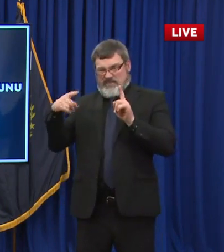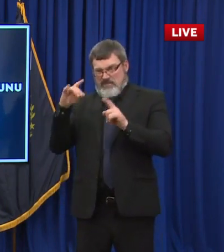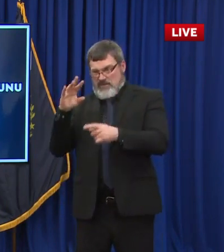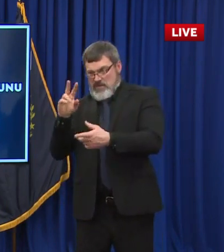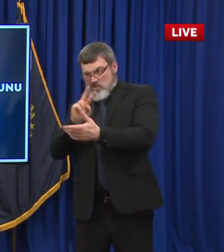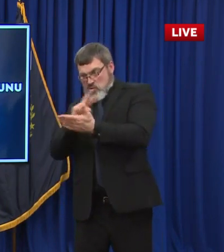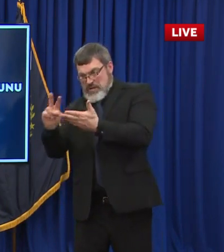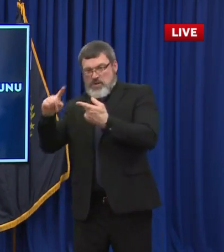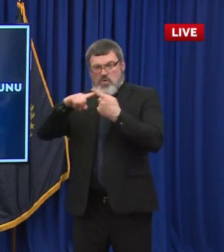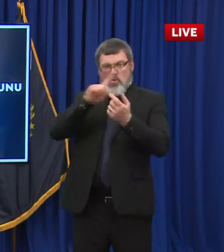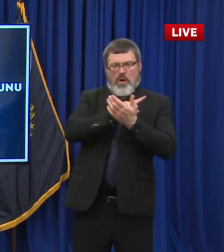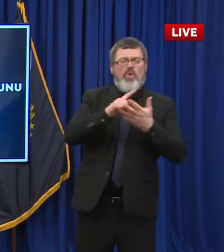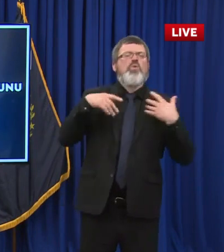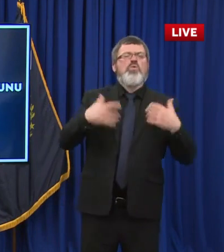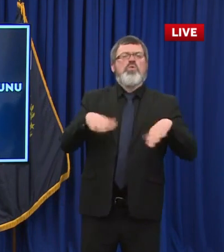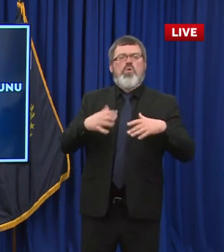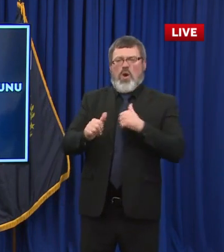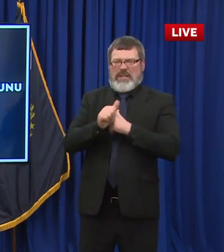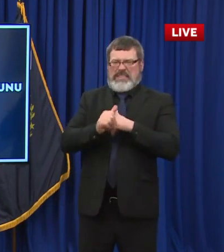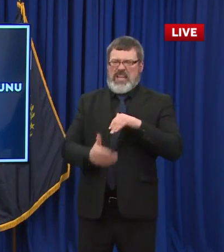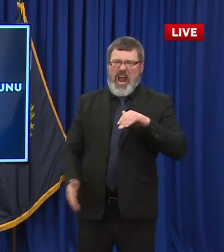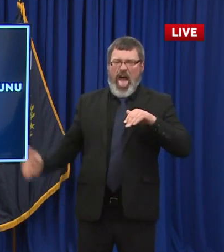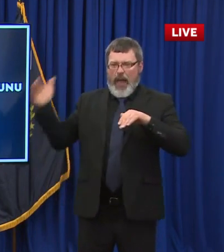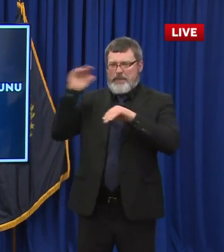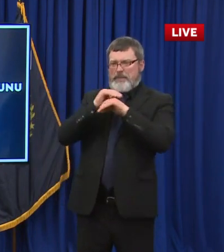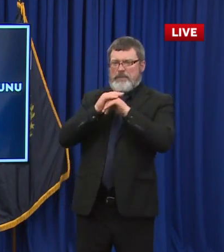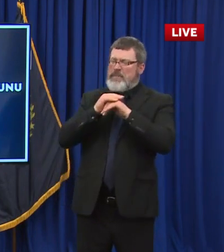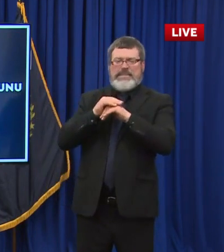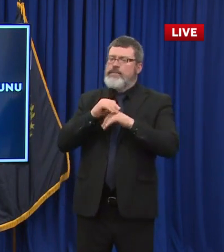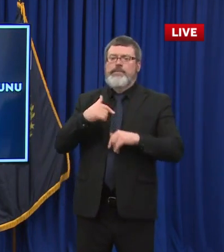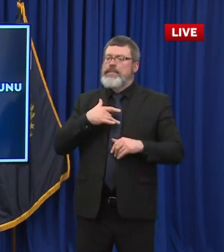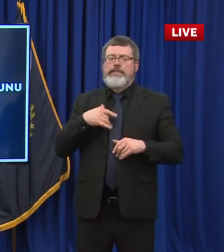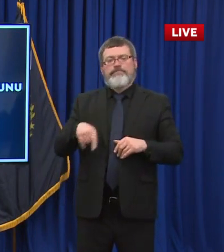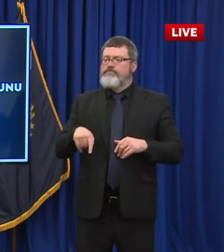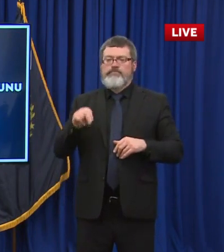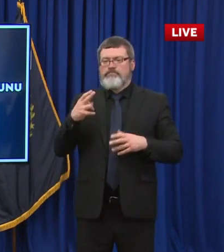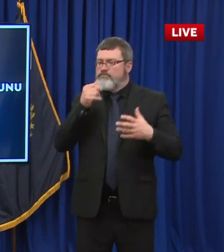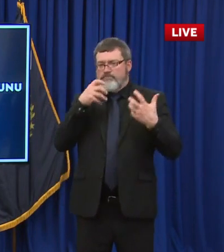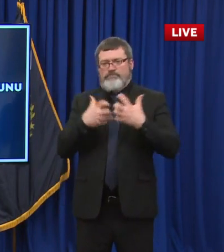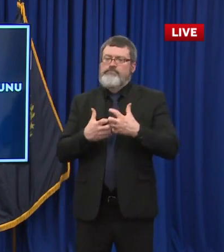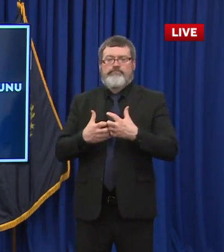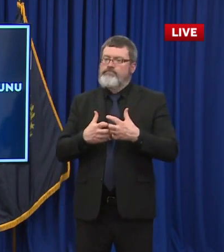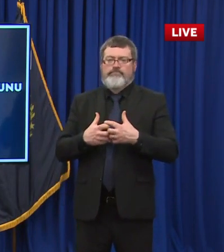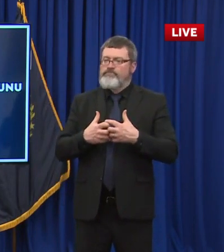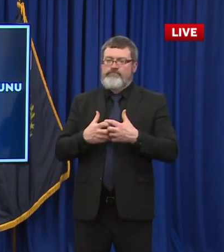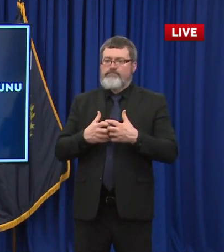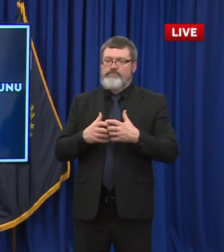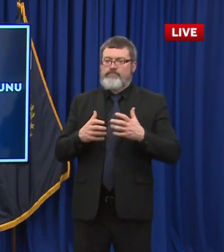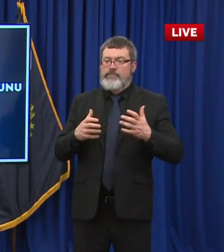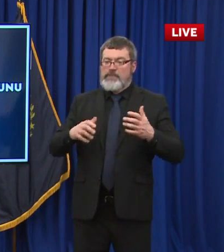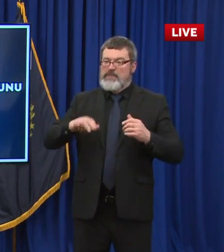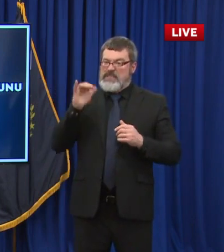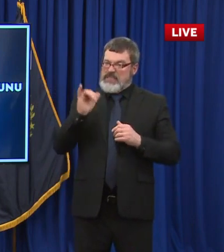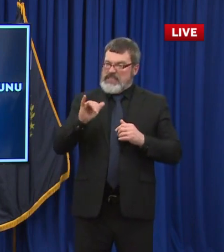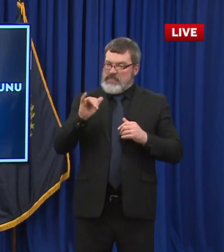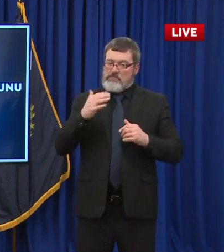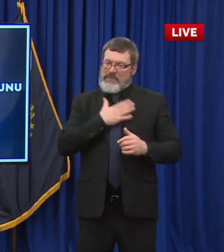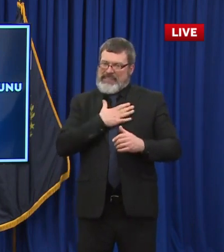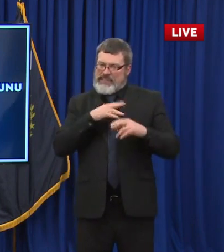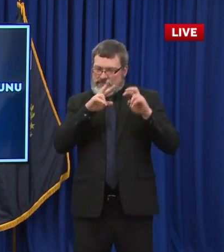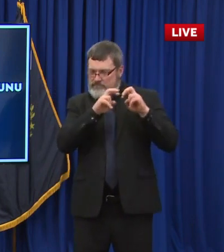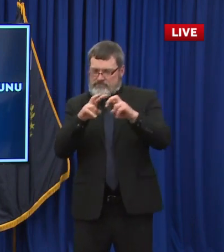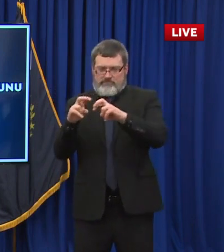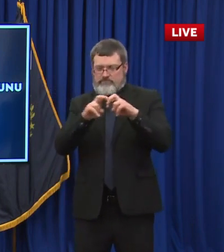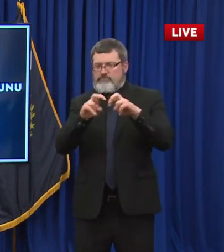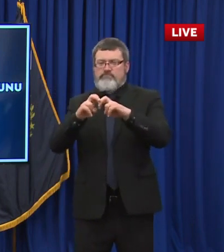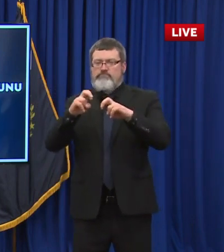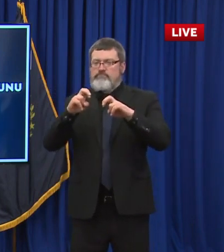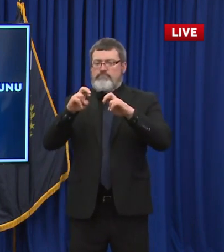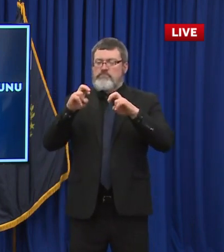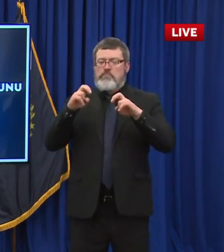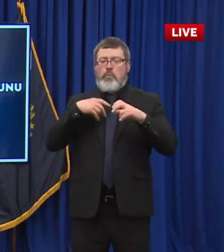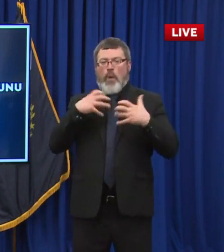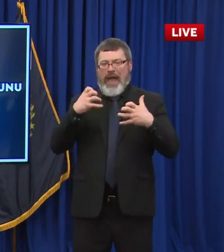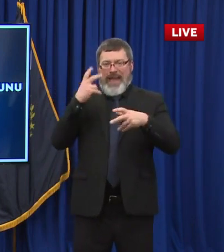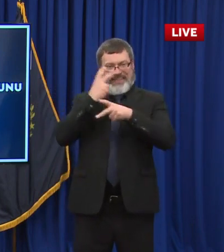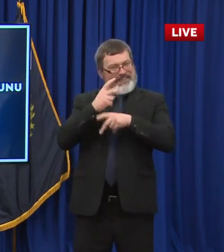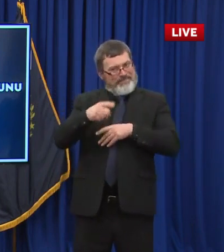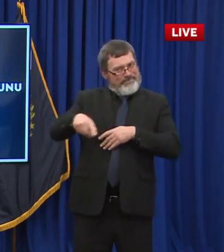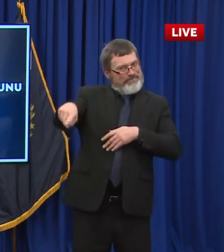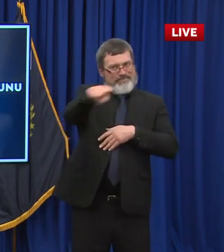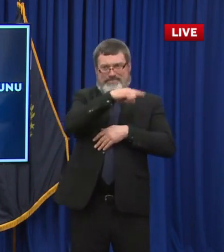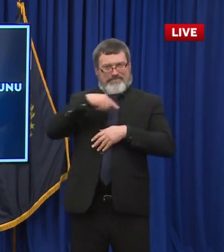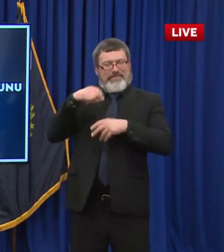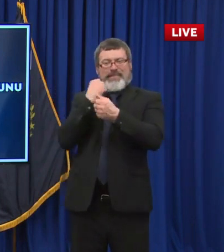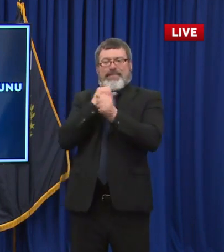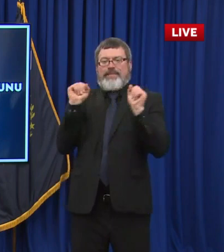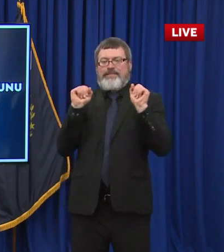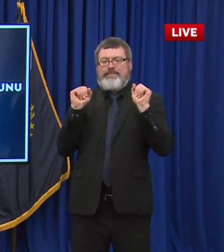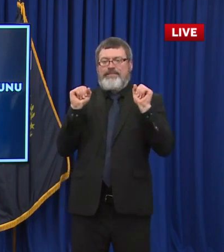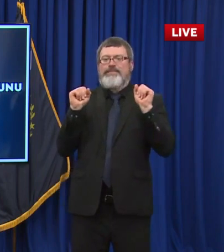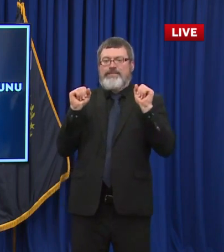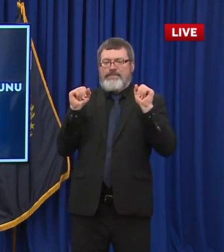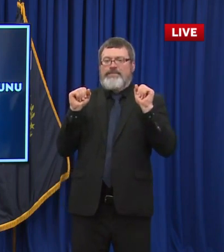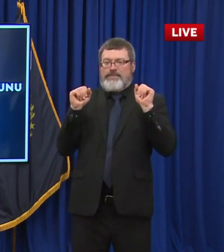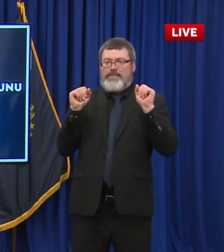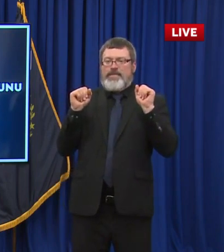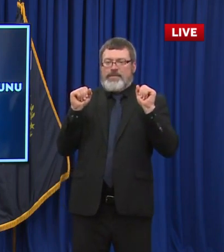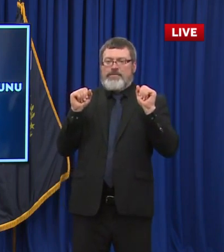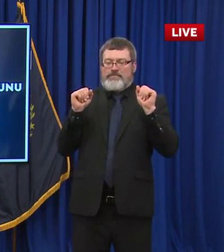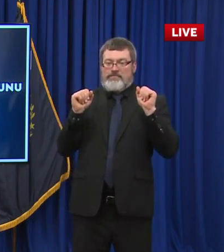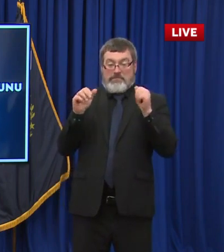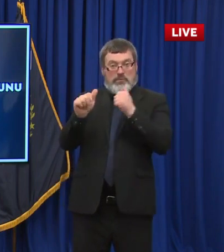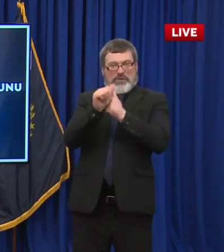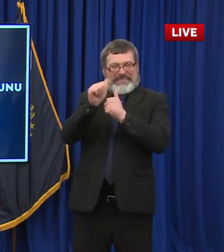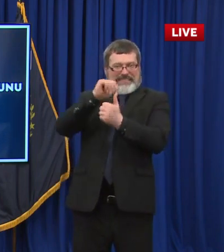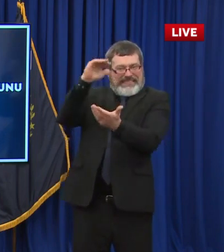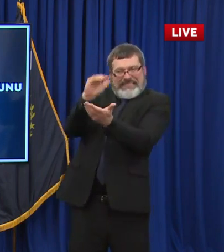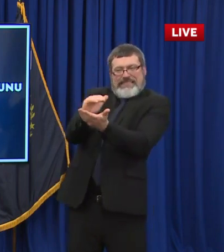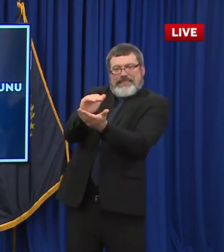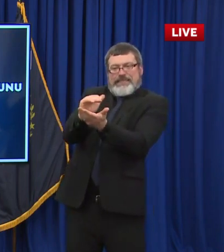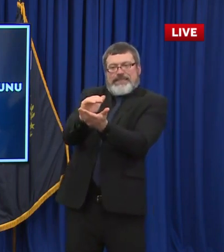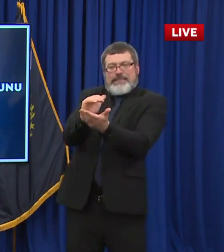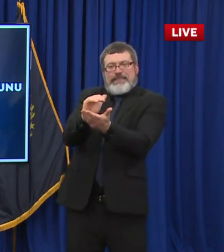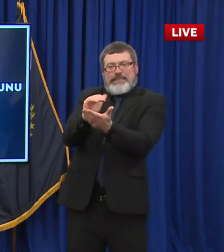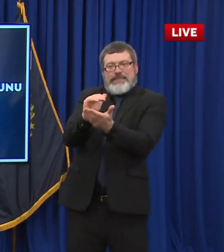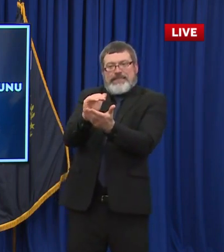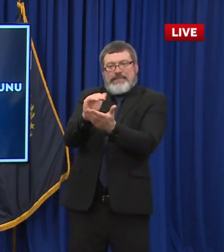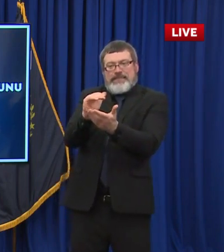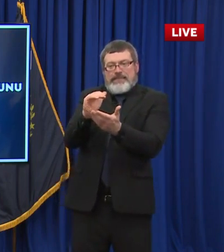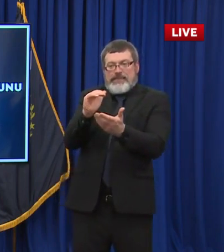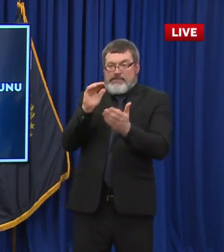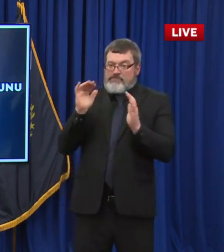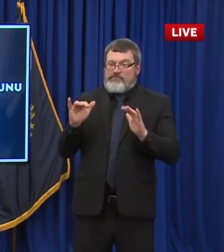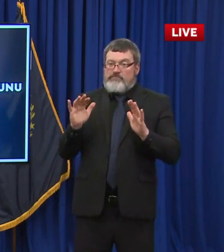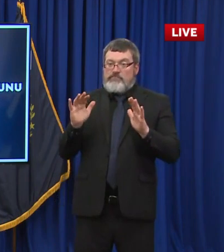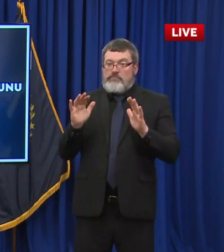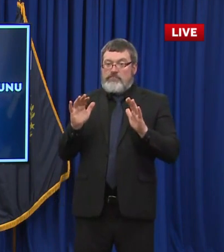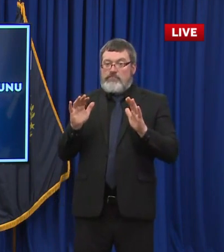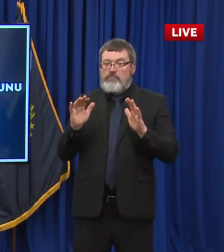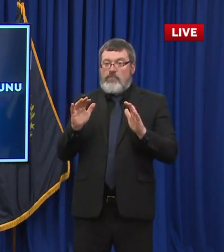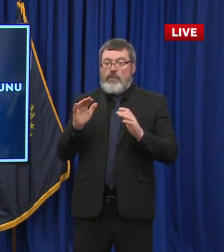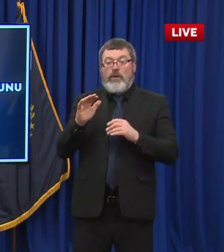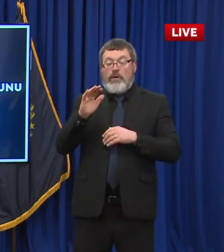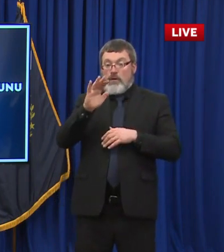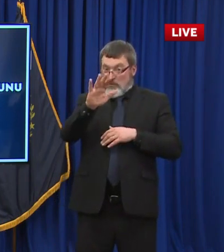GIVEN THE SPREAD OF COVID-19, GIVEN THE RISKS INVOLVED, GIVEN THE TESTING RESOURCES AT HAN, THE BEST OPTION WE FELT TO TRY AND BALANCE THE RISK BENEFITS OF QUARANTINE WAS TO GO FROM A 14